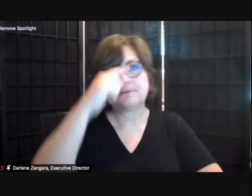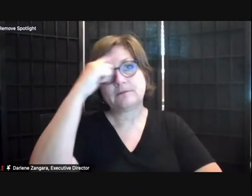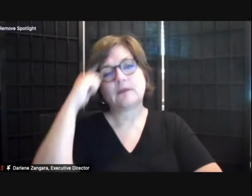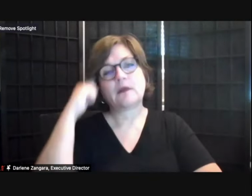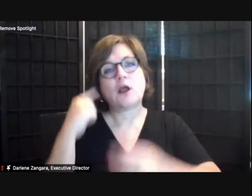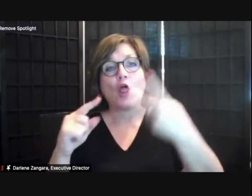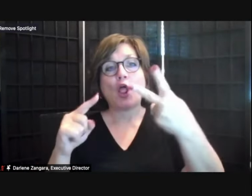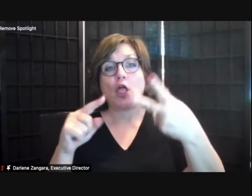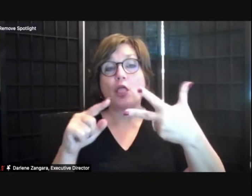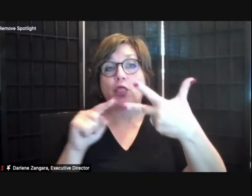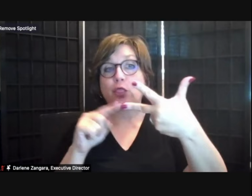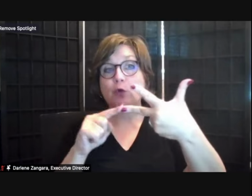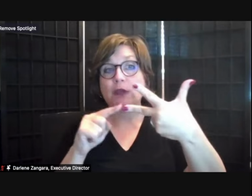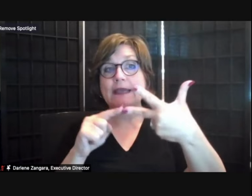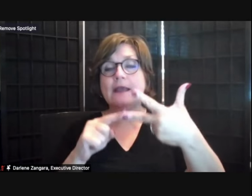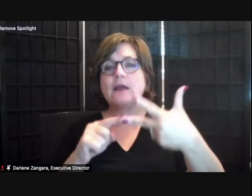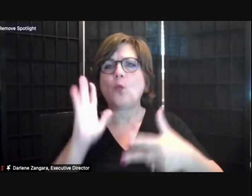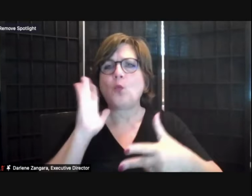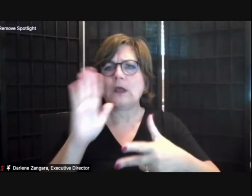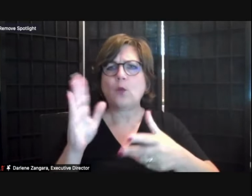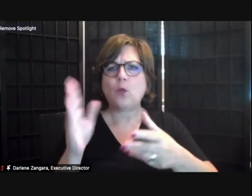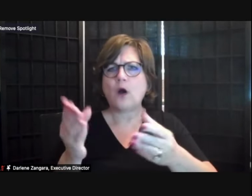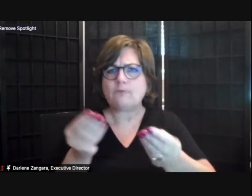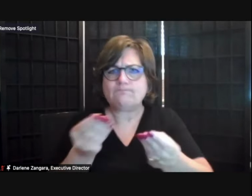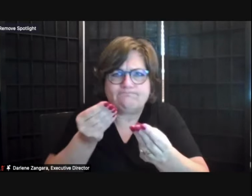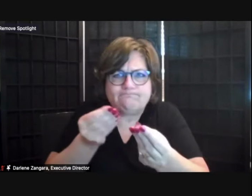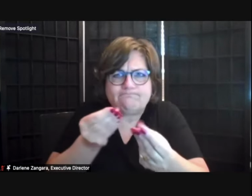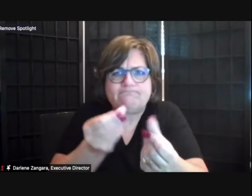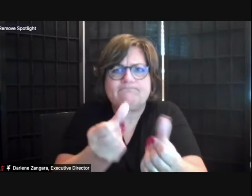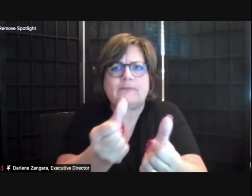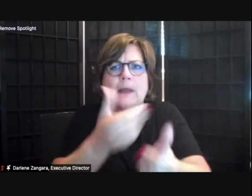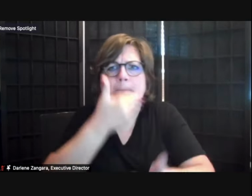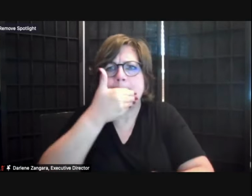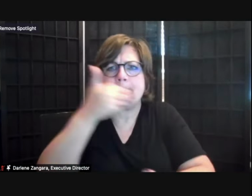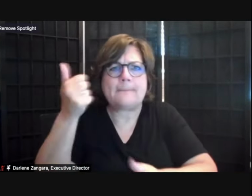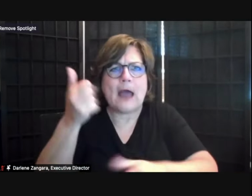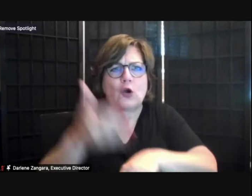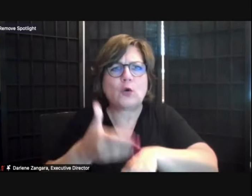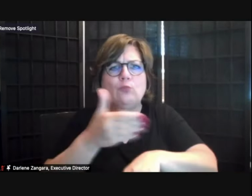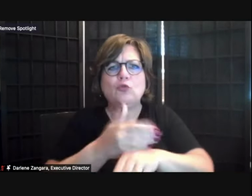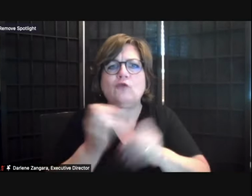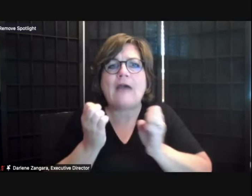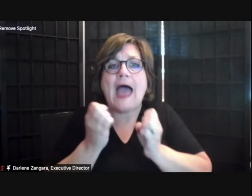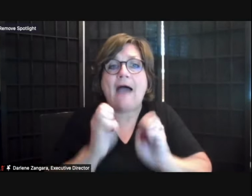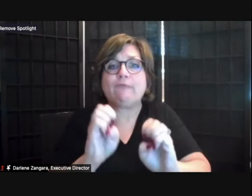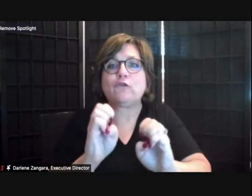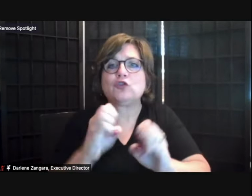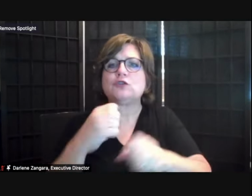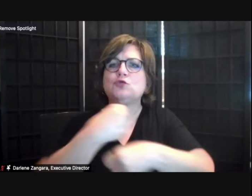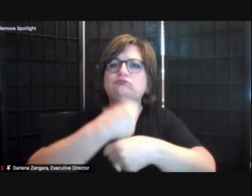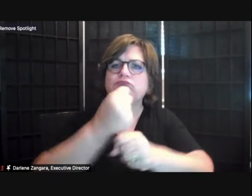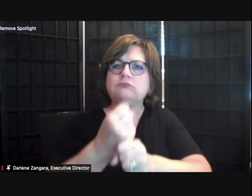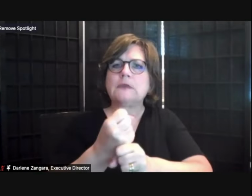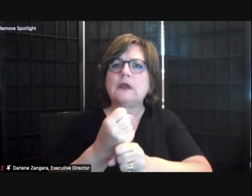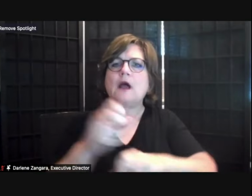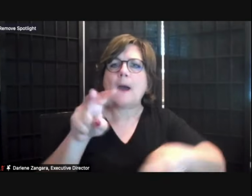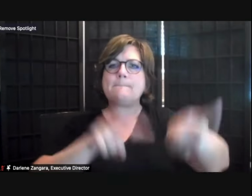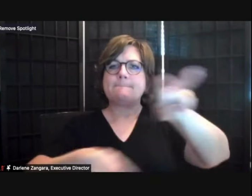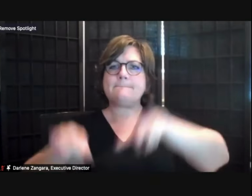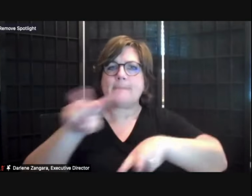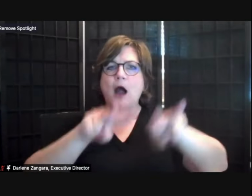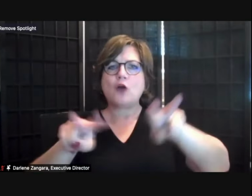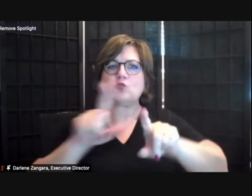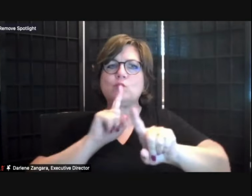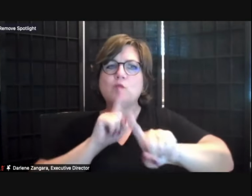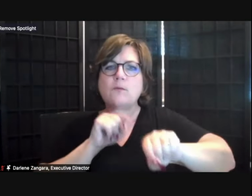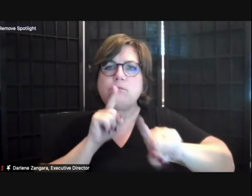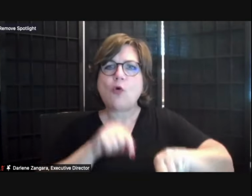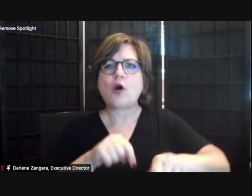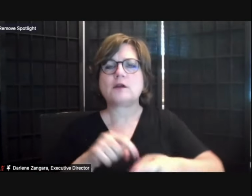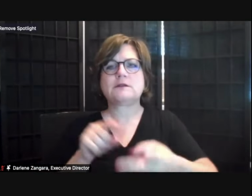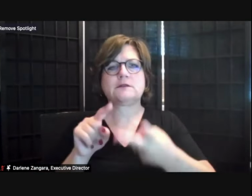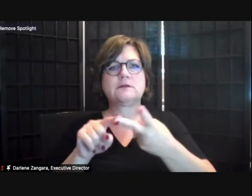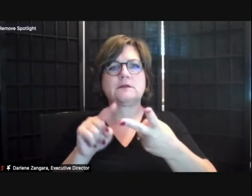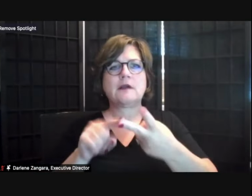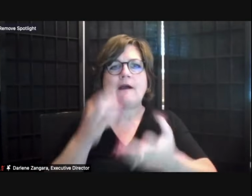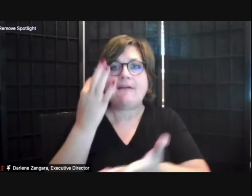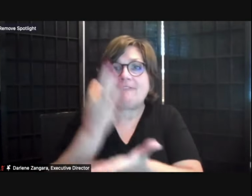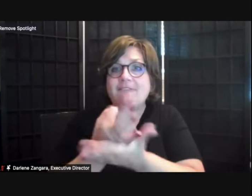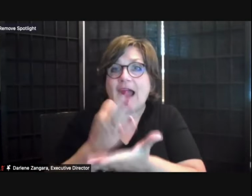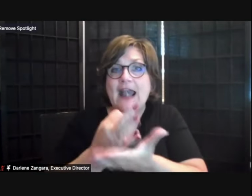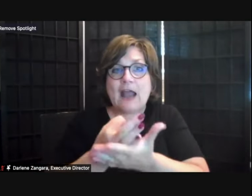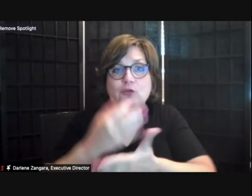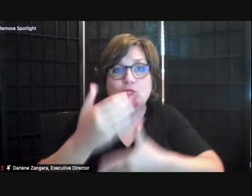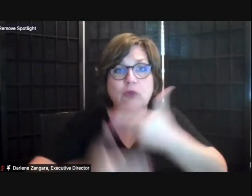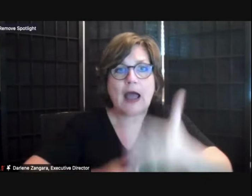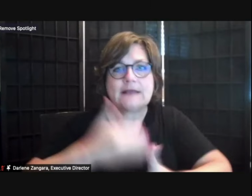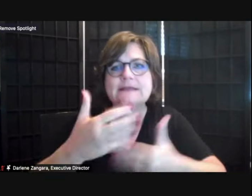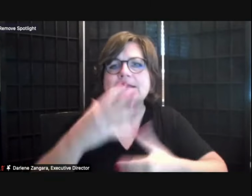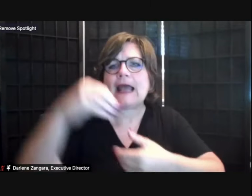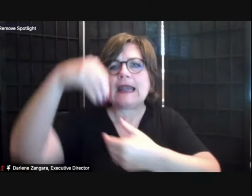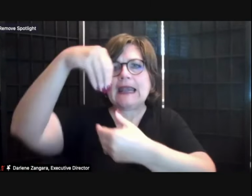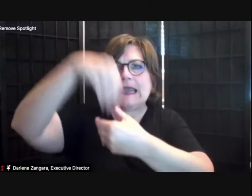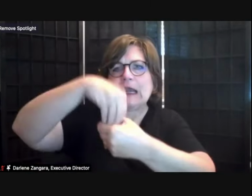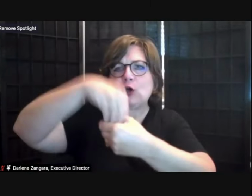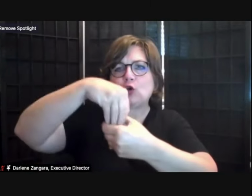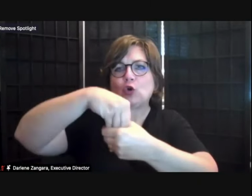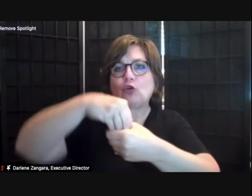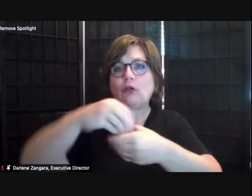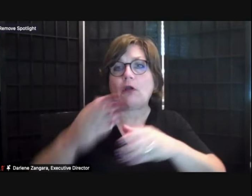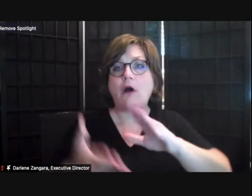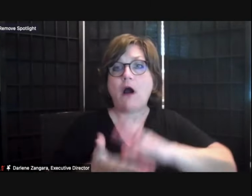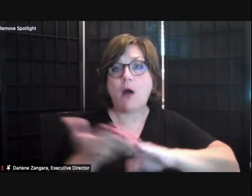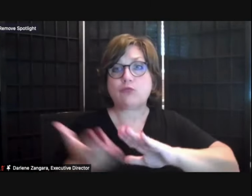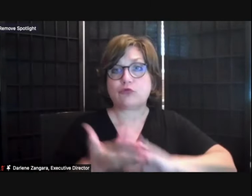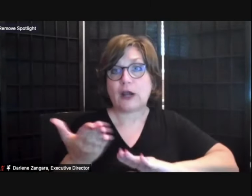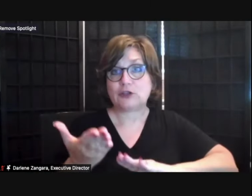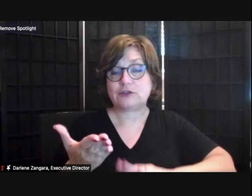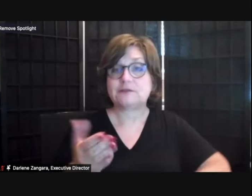3. We will streamline efforts to produce effective monitoring reports, financial processes and internal operations.